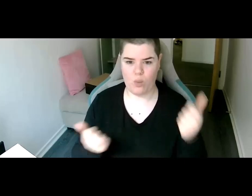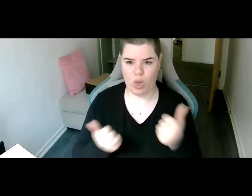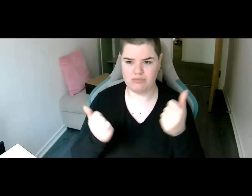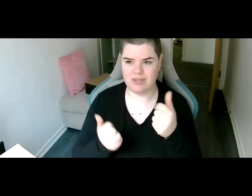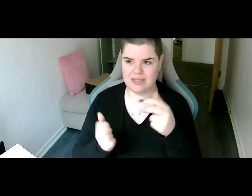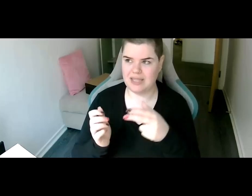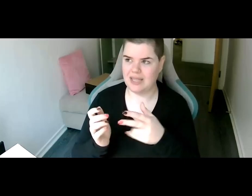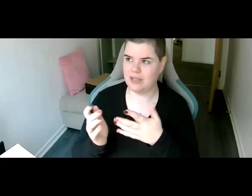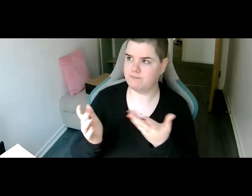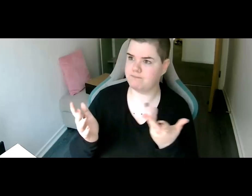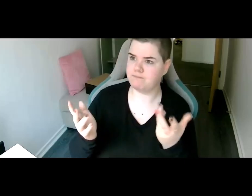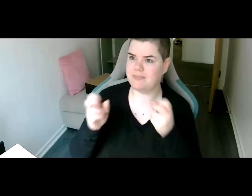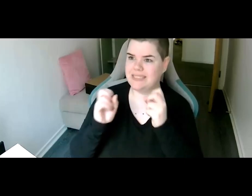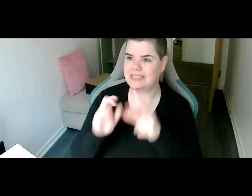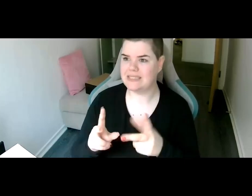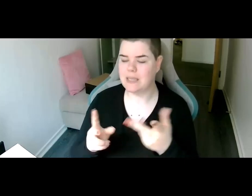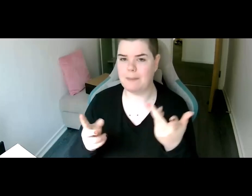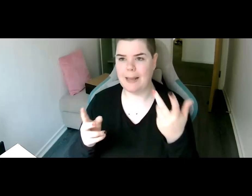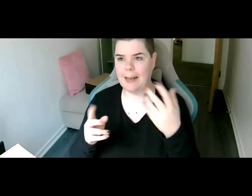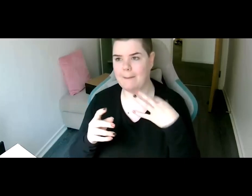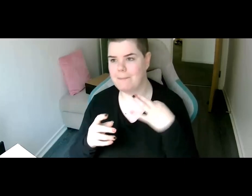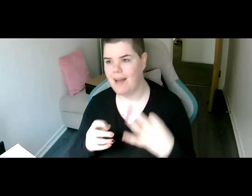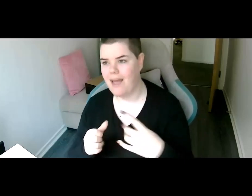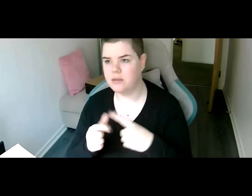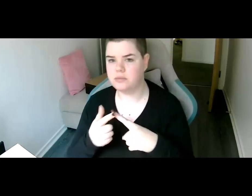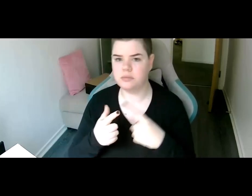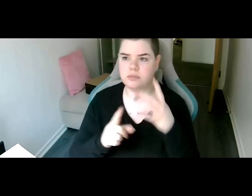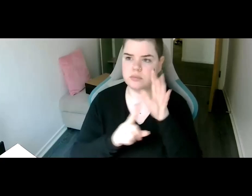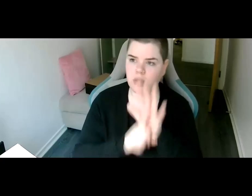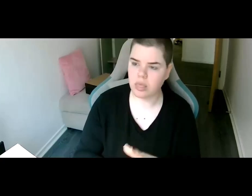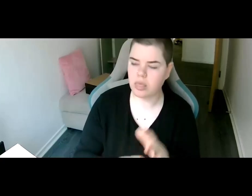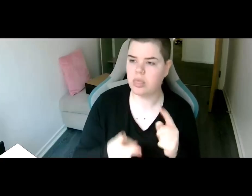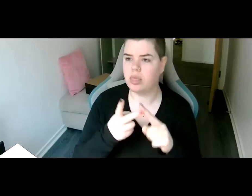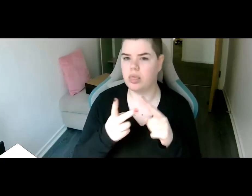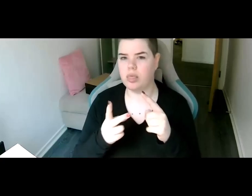And so, when people engage with the NHS, they are there.